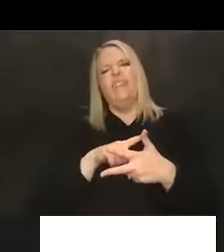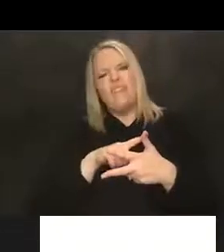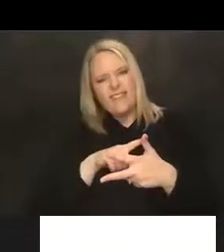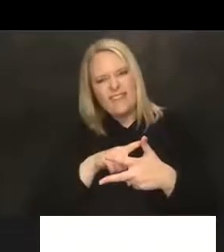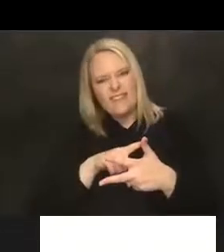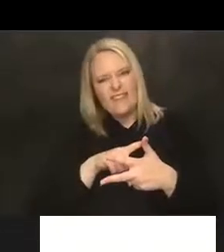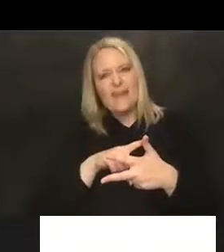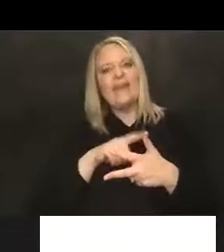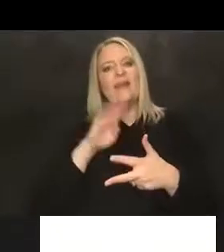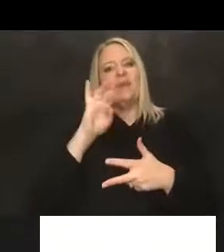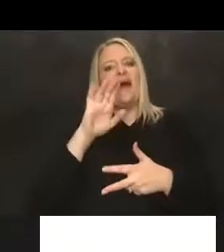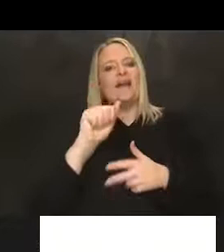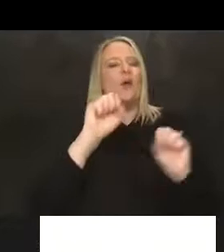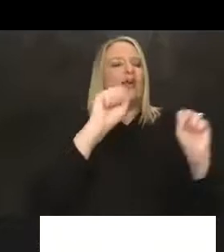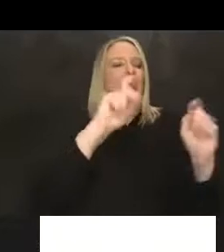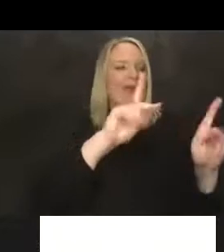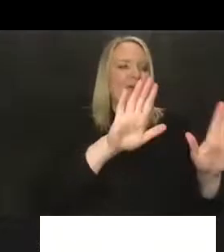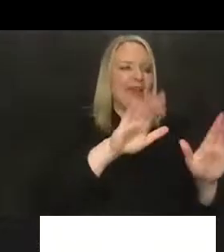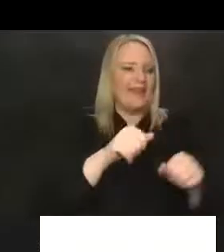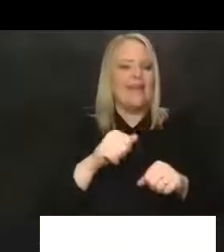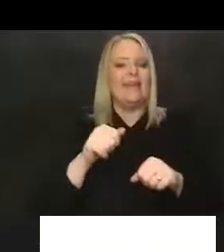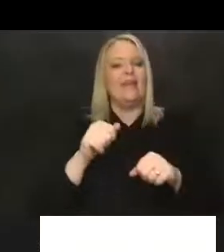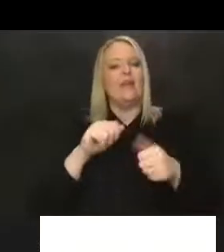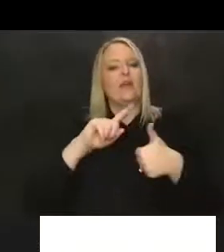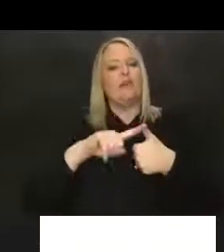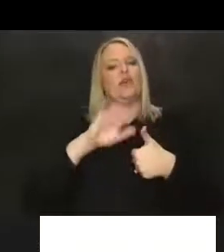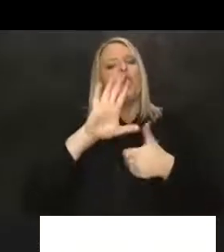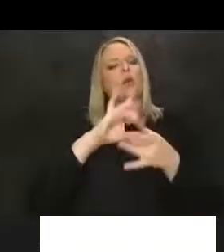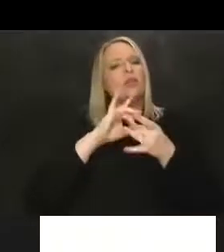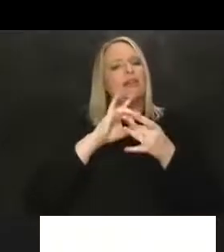Okay, so, what has your relationship been with disability art and culture?